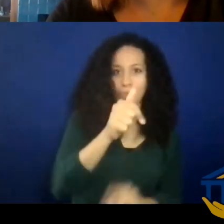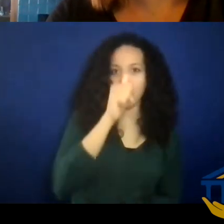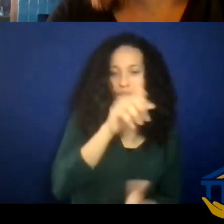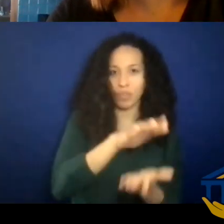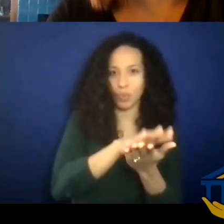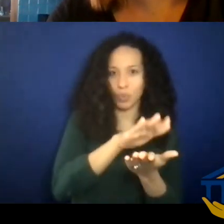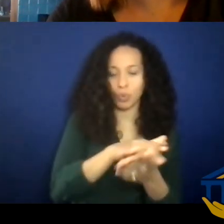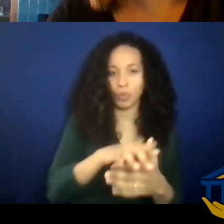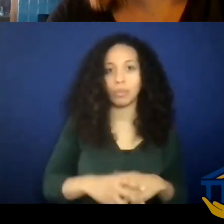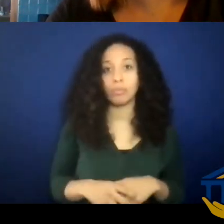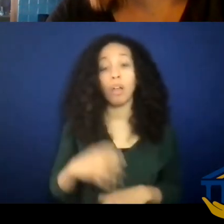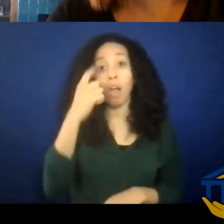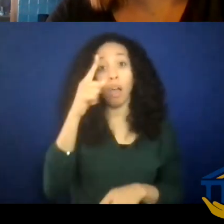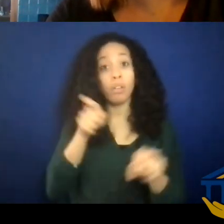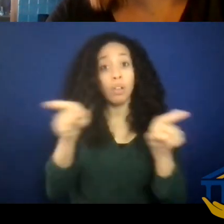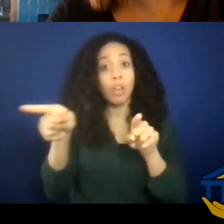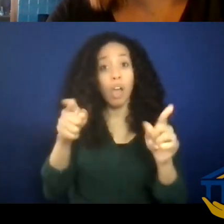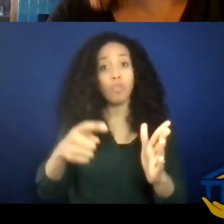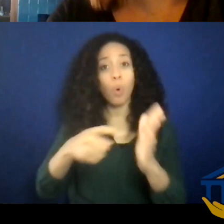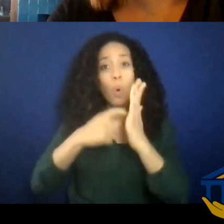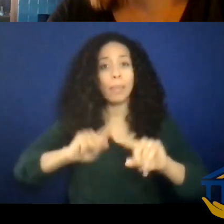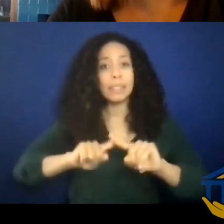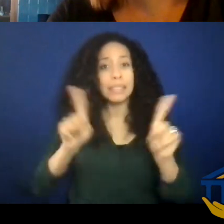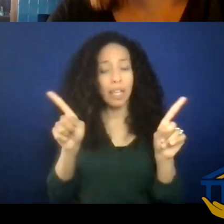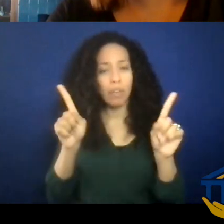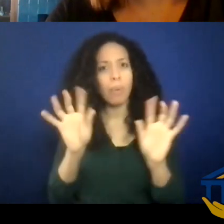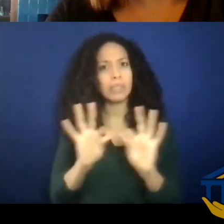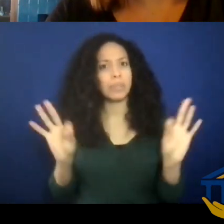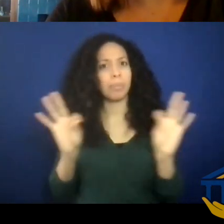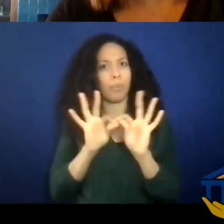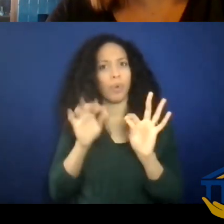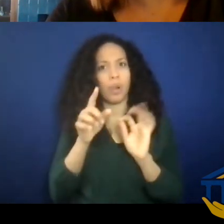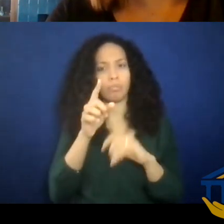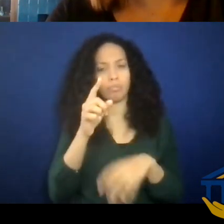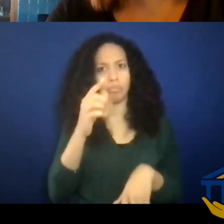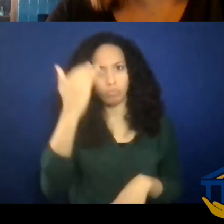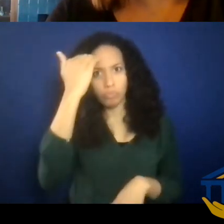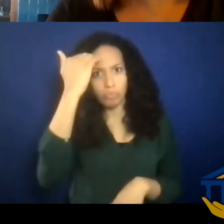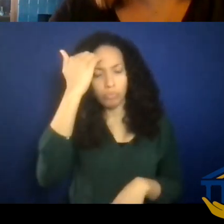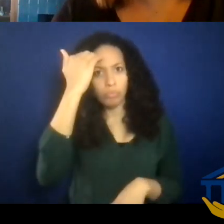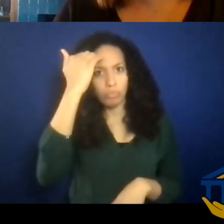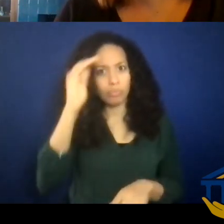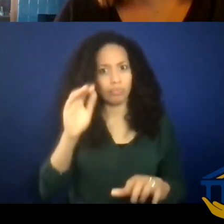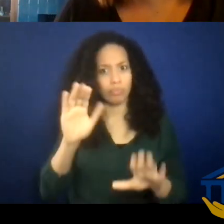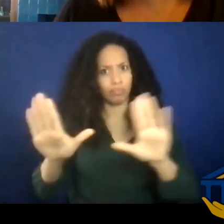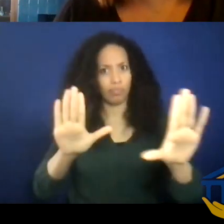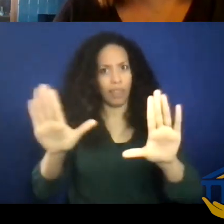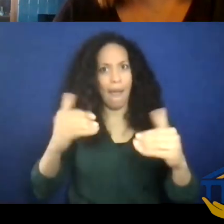are different for each, but it's important to know that that does exist and is applicable.